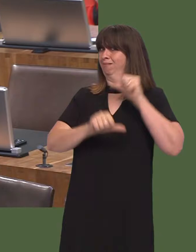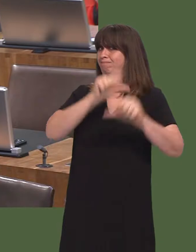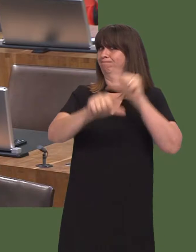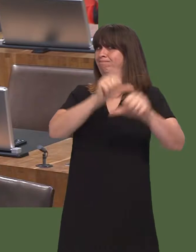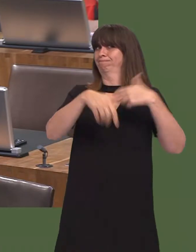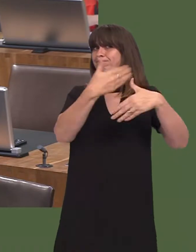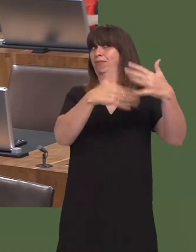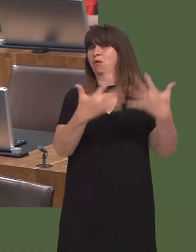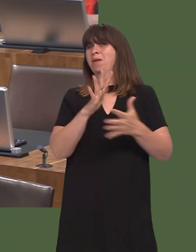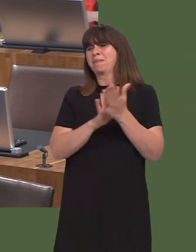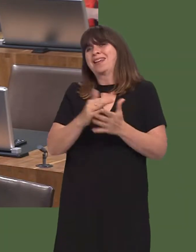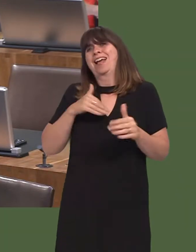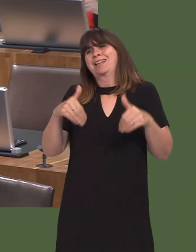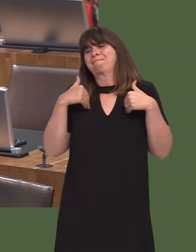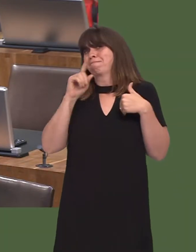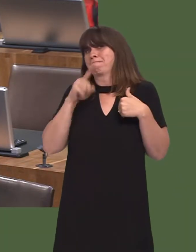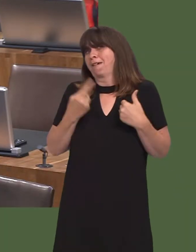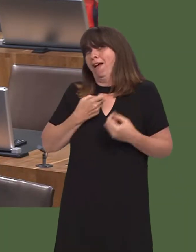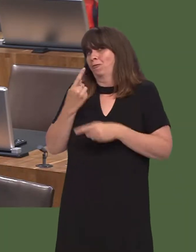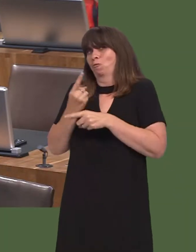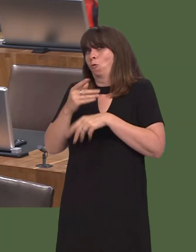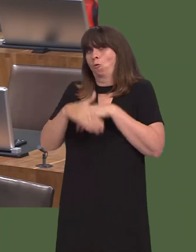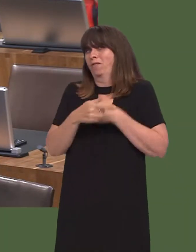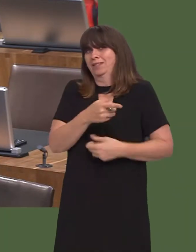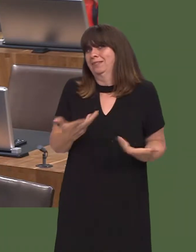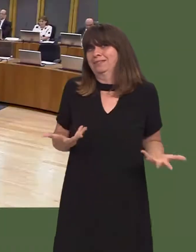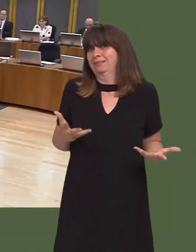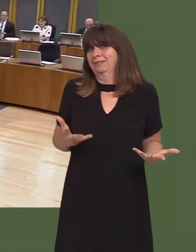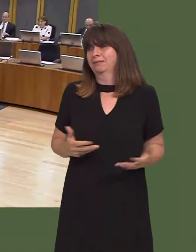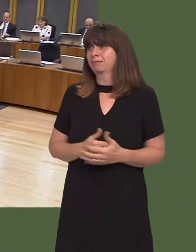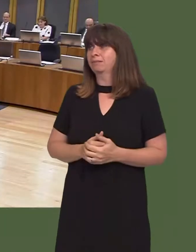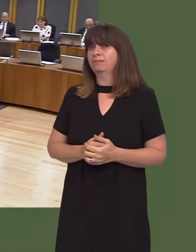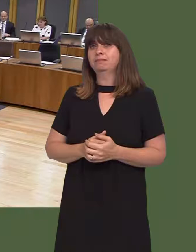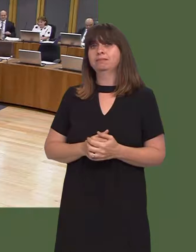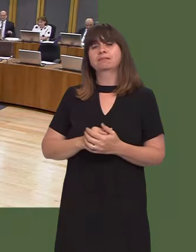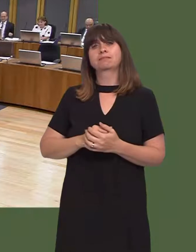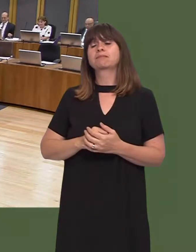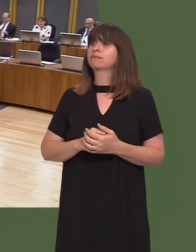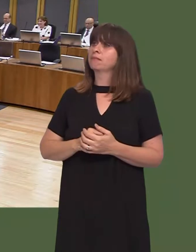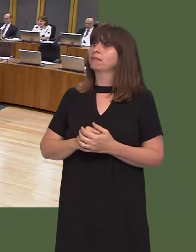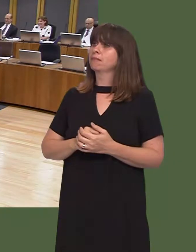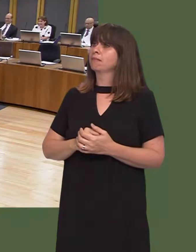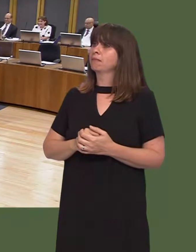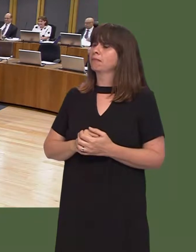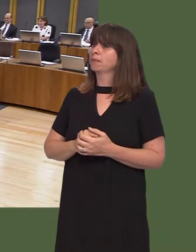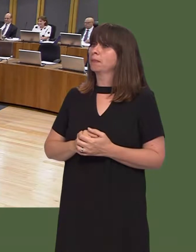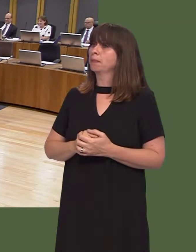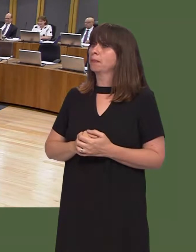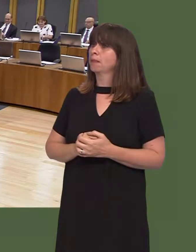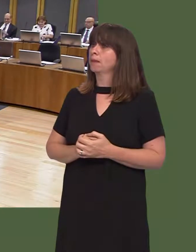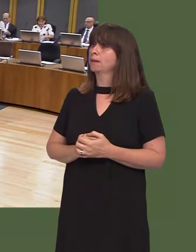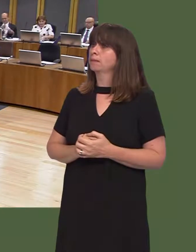that are ongoing, and, as a result, I cannot comment further.